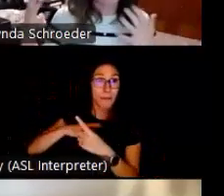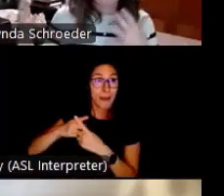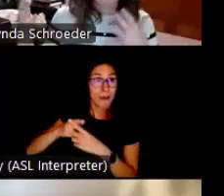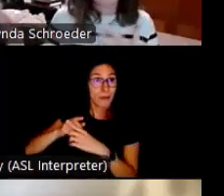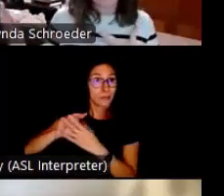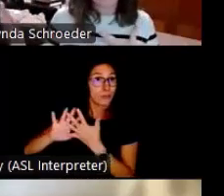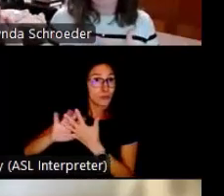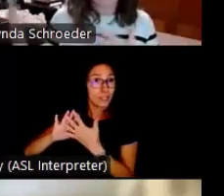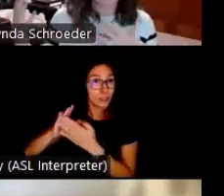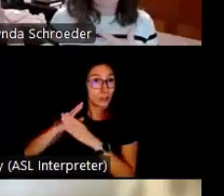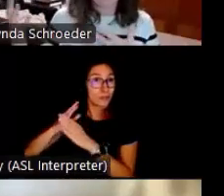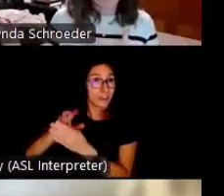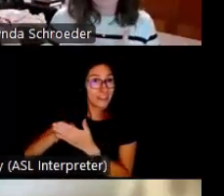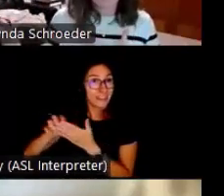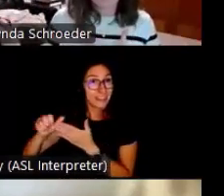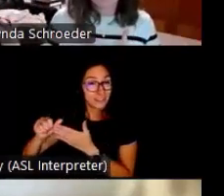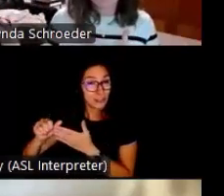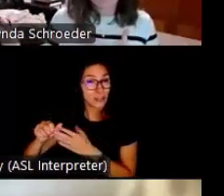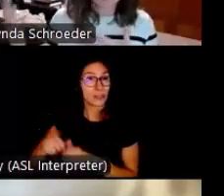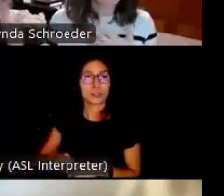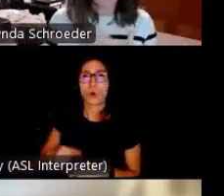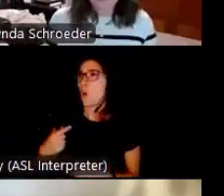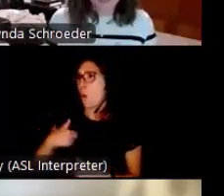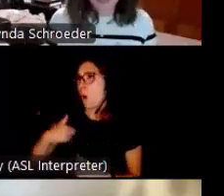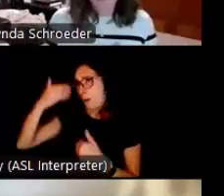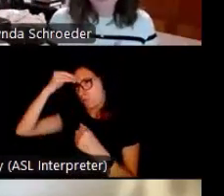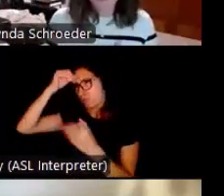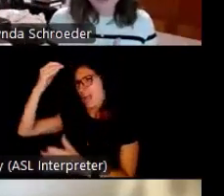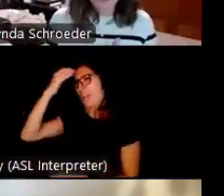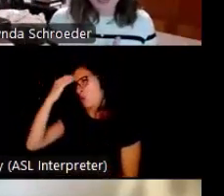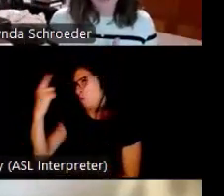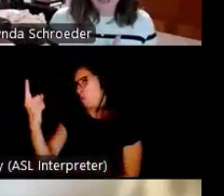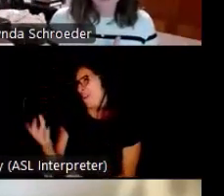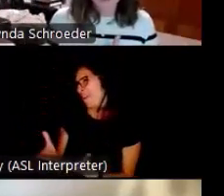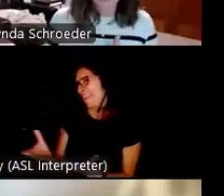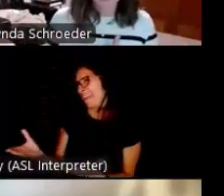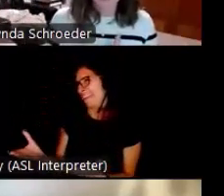one thing about one thing, you know one thing about one thing in rural.